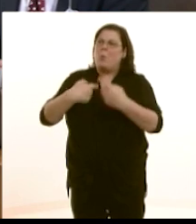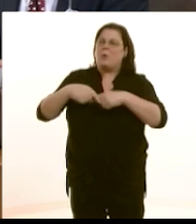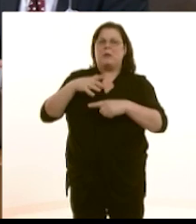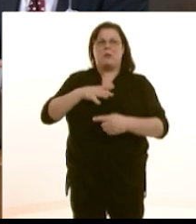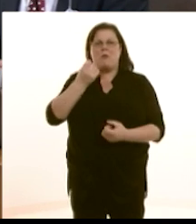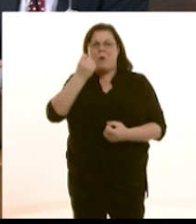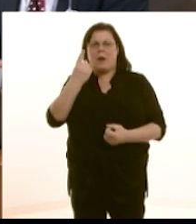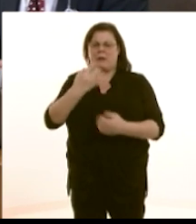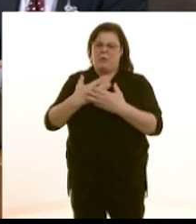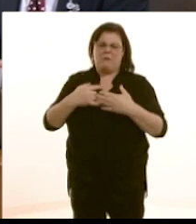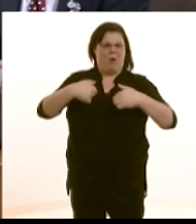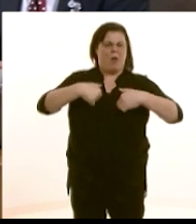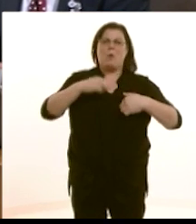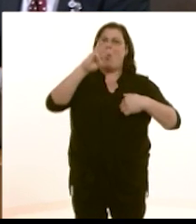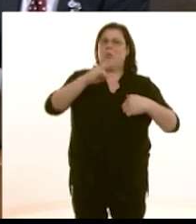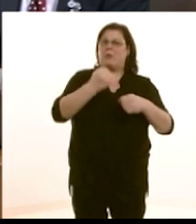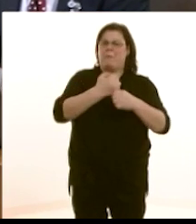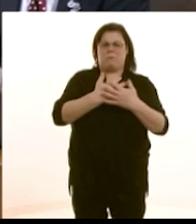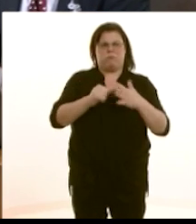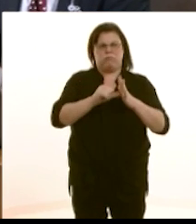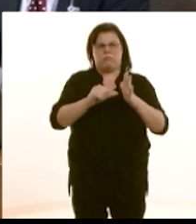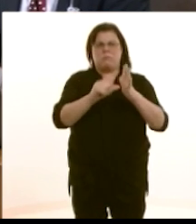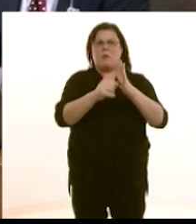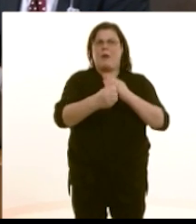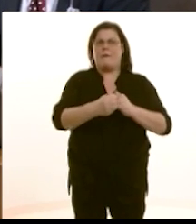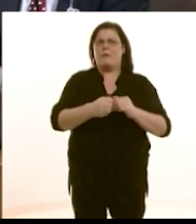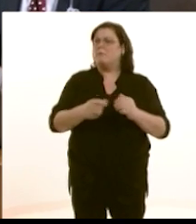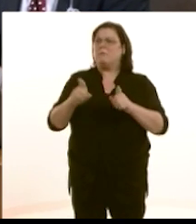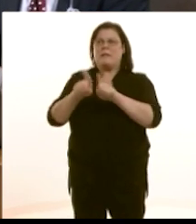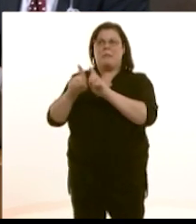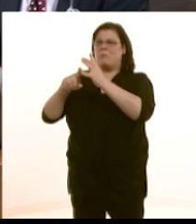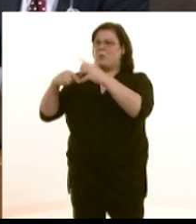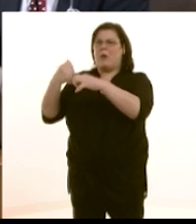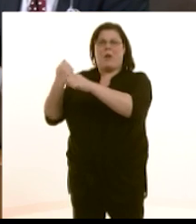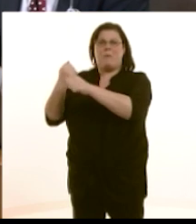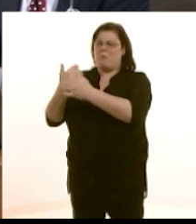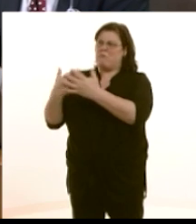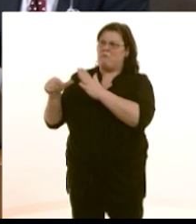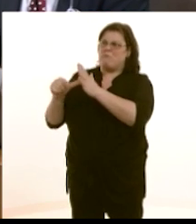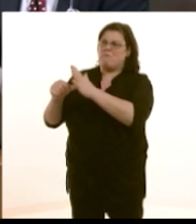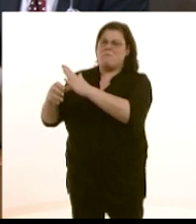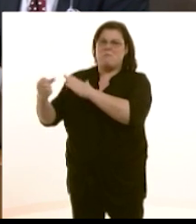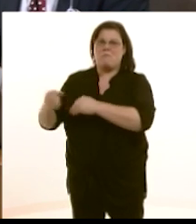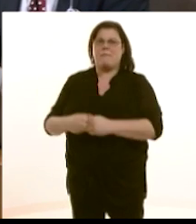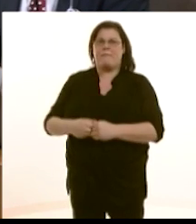of course, challenges for us as a Government, that there are major challenges for the UK Government and, indeed, that there are challenges for the European Commission.